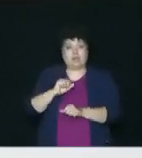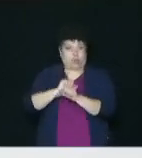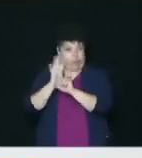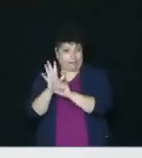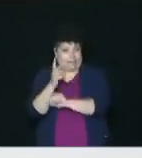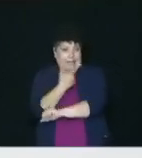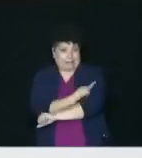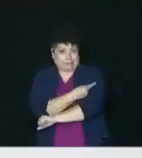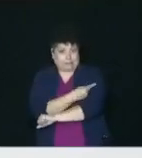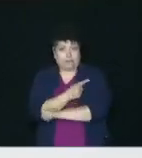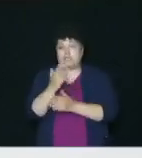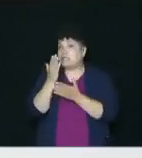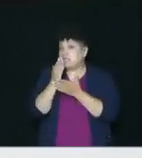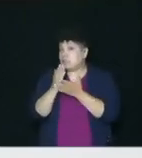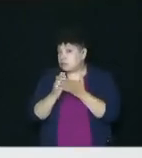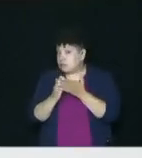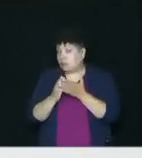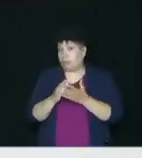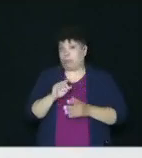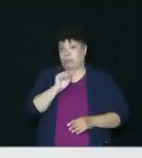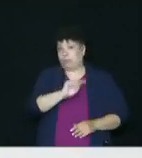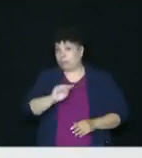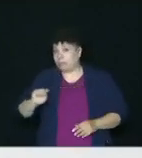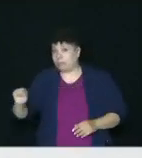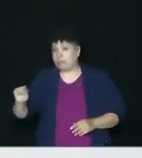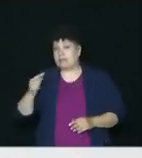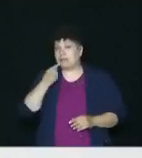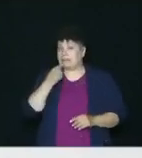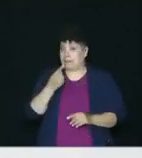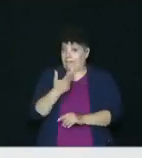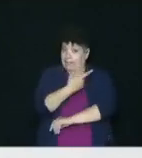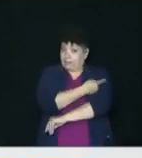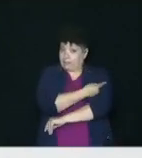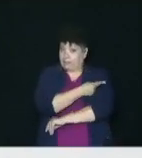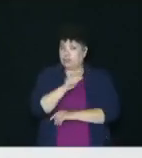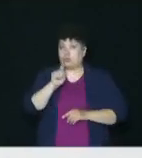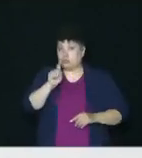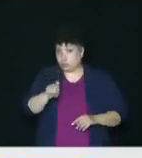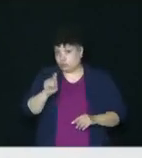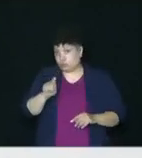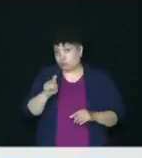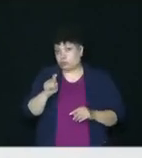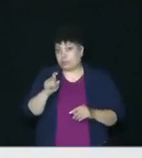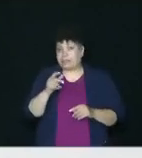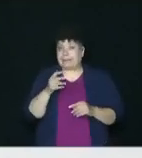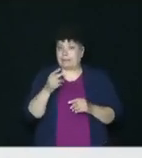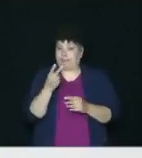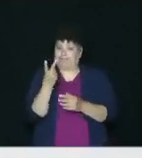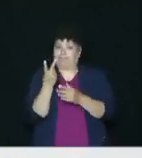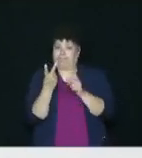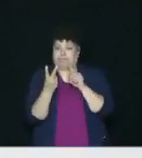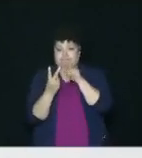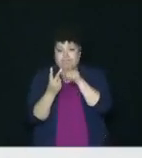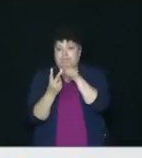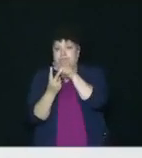VACCINATION, IT WILL BE BECAUSE